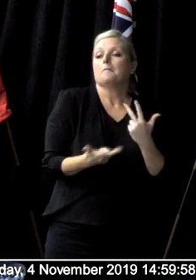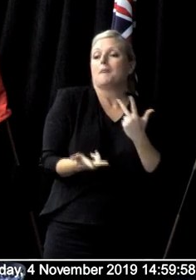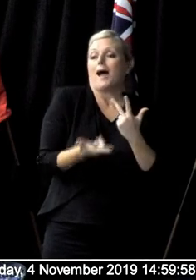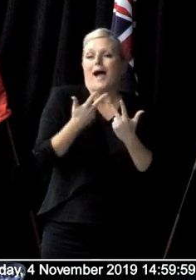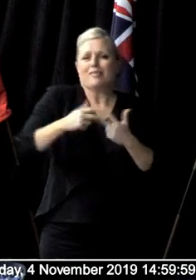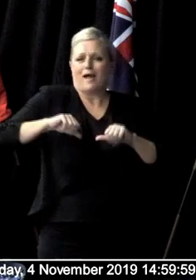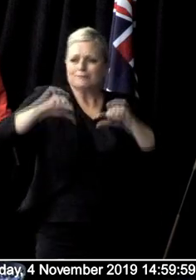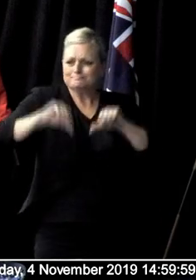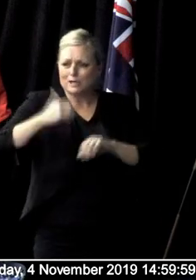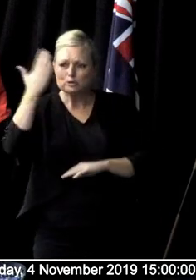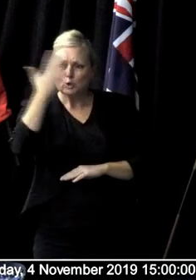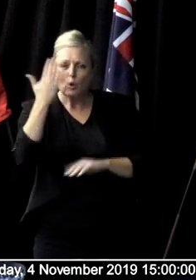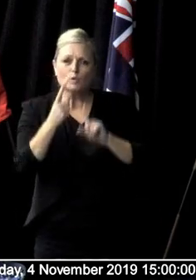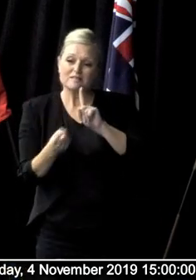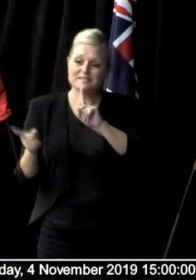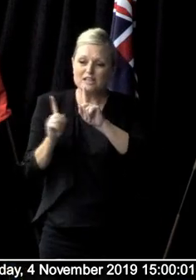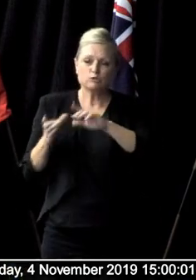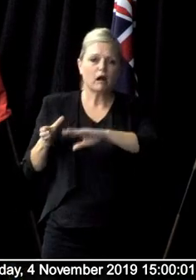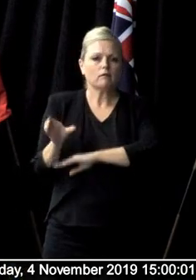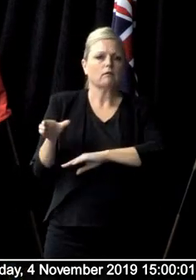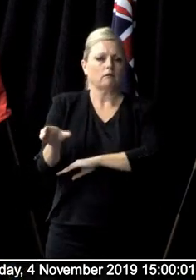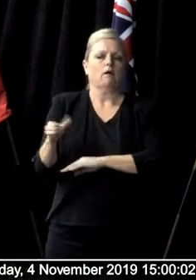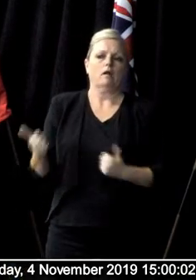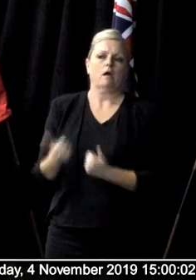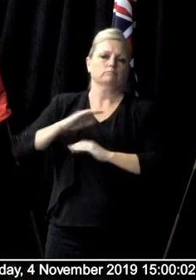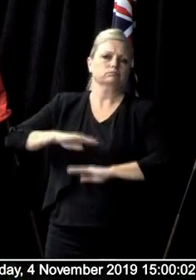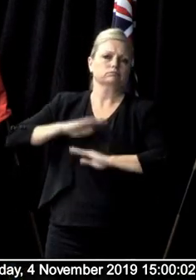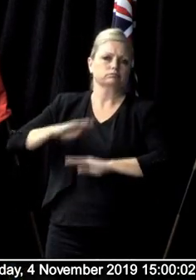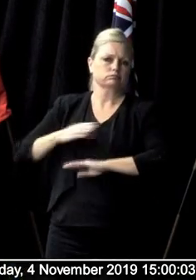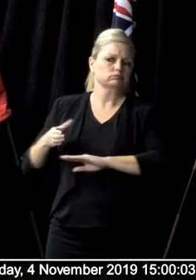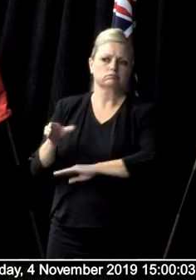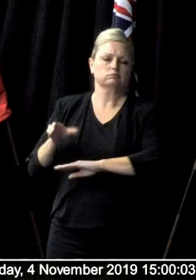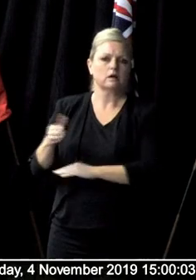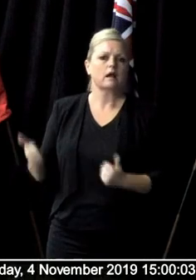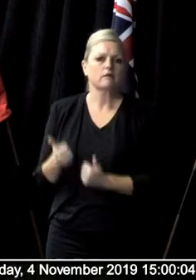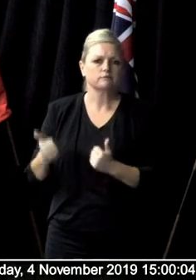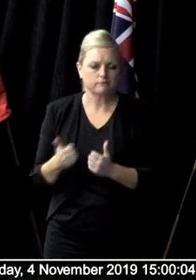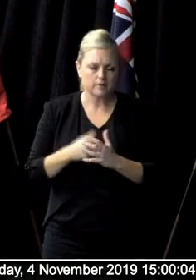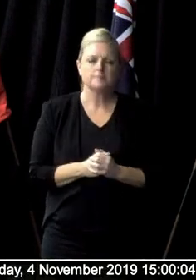Okay. And are you also receiving reports from parents that they are told there is no